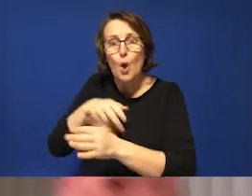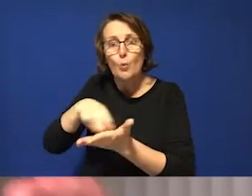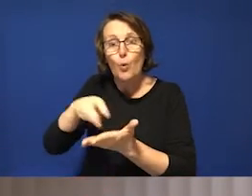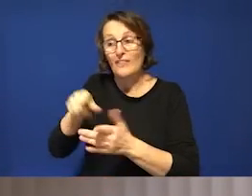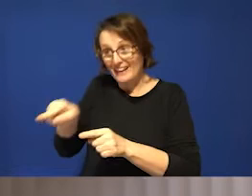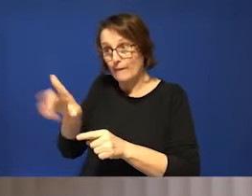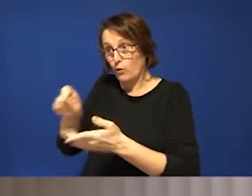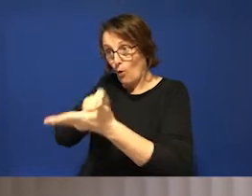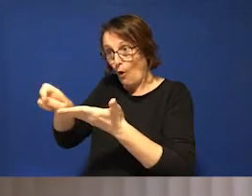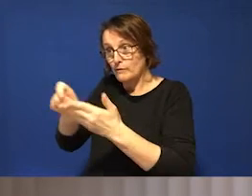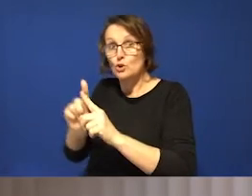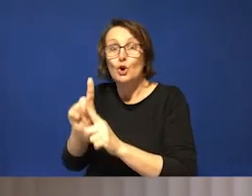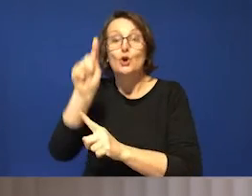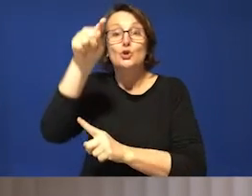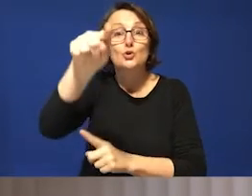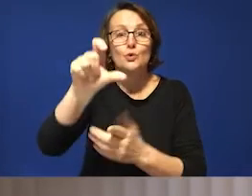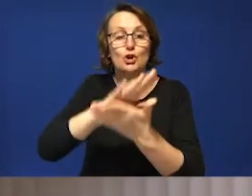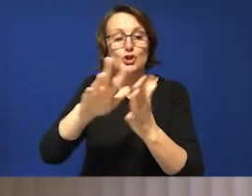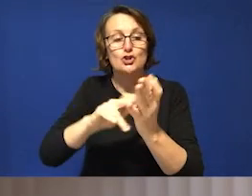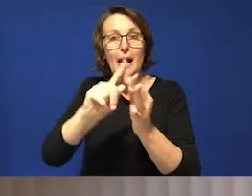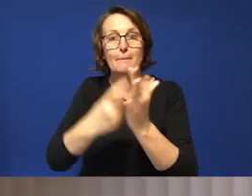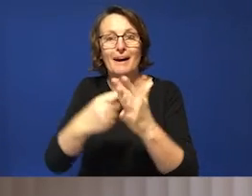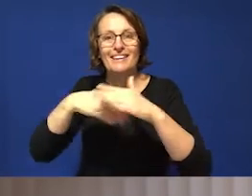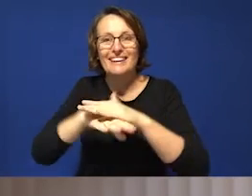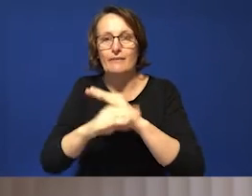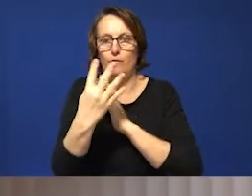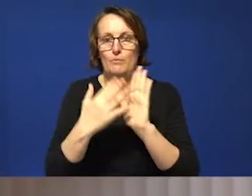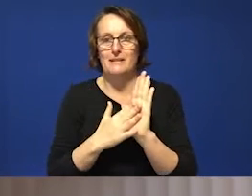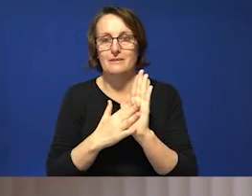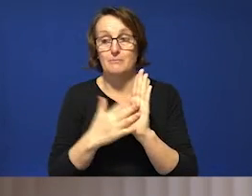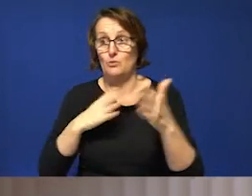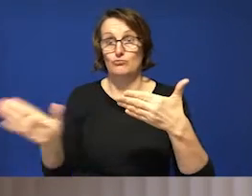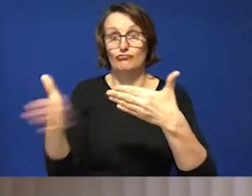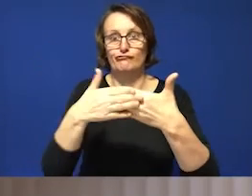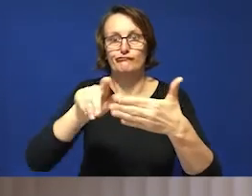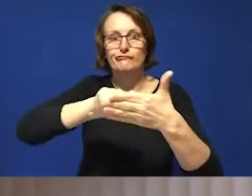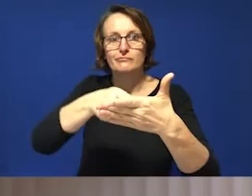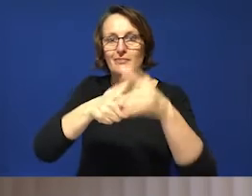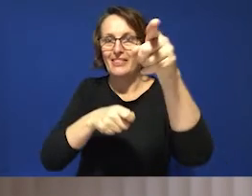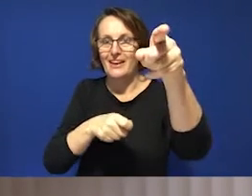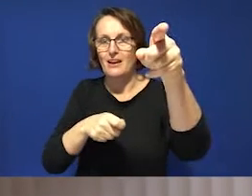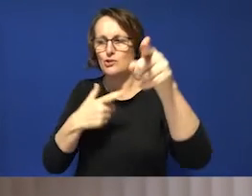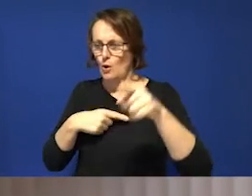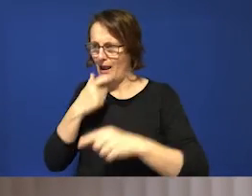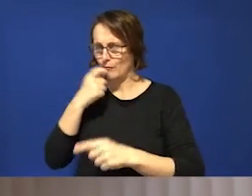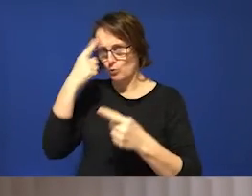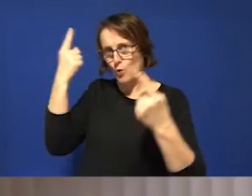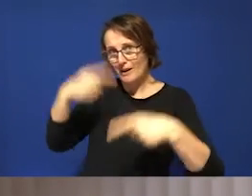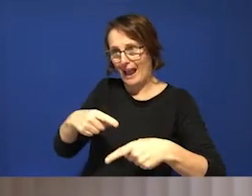from there to their chamber before the doors closed. So there is that architectural design